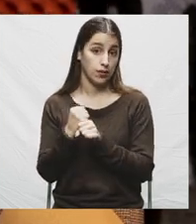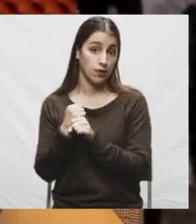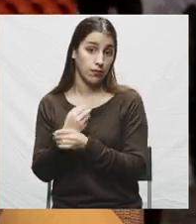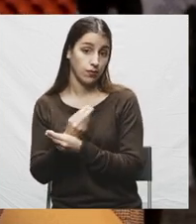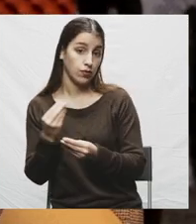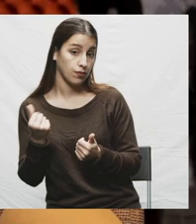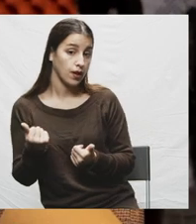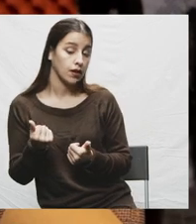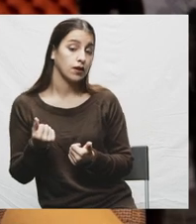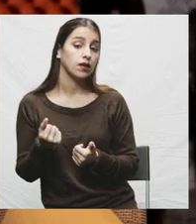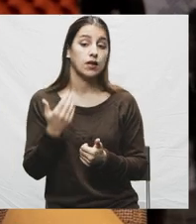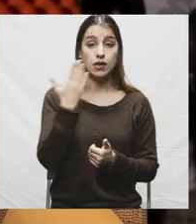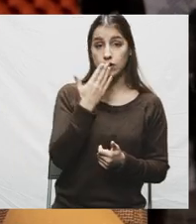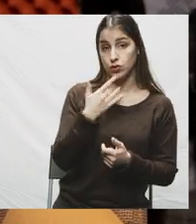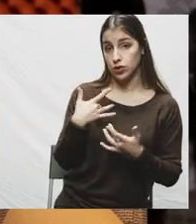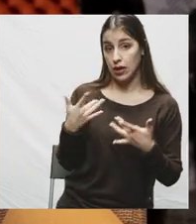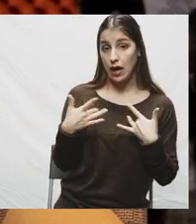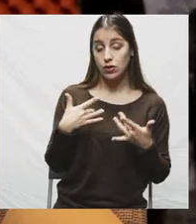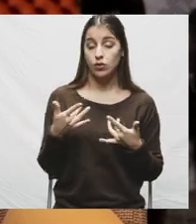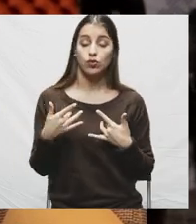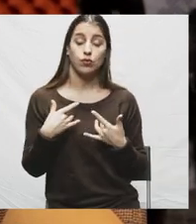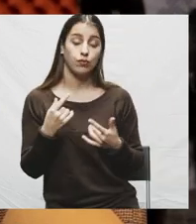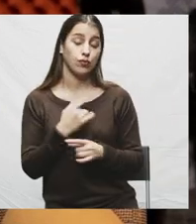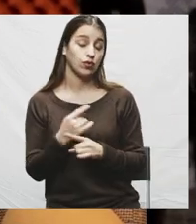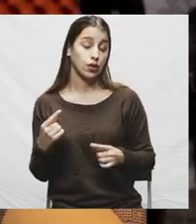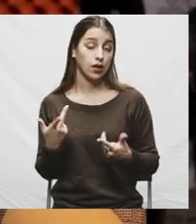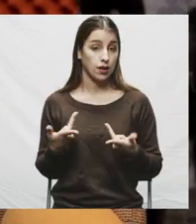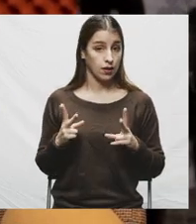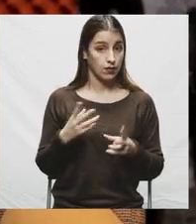I used to work a lot with improvisation. In theater classes we’d do it a lot,